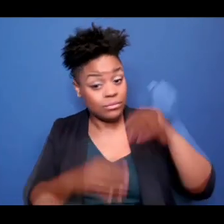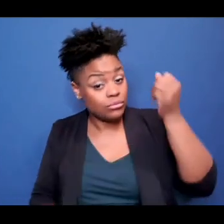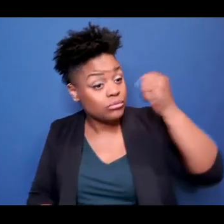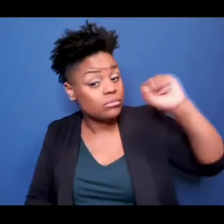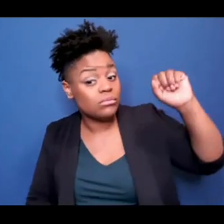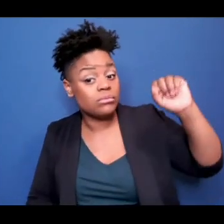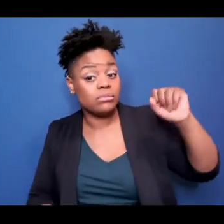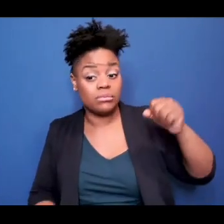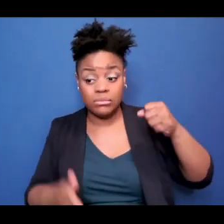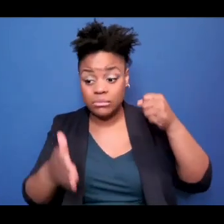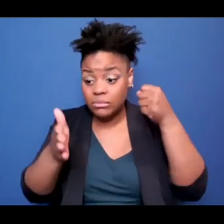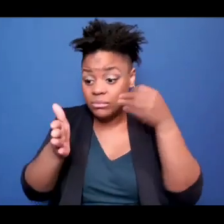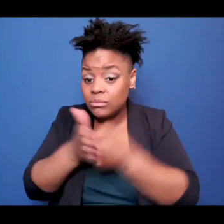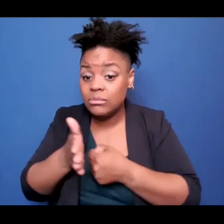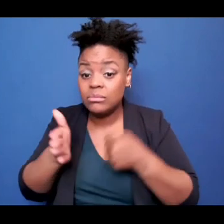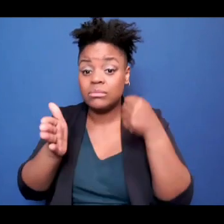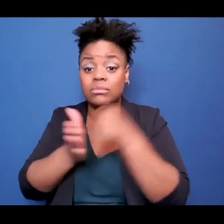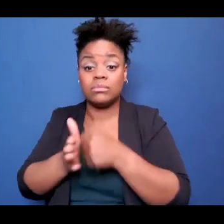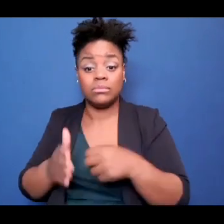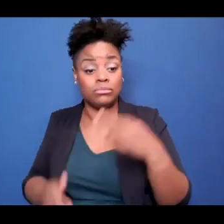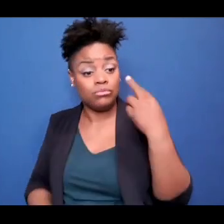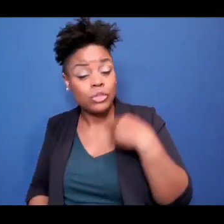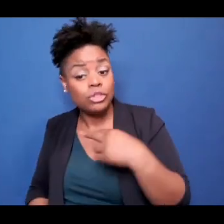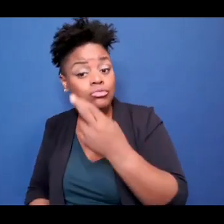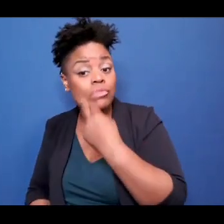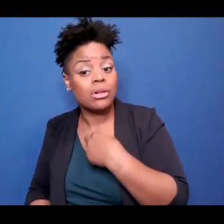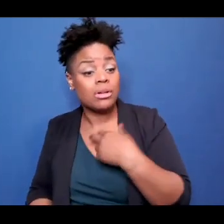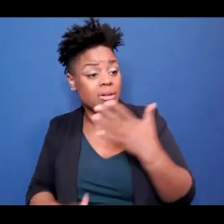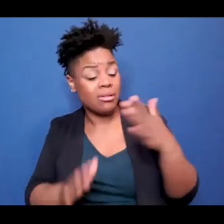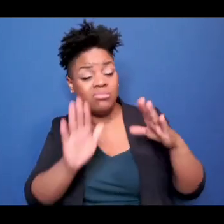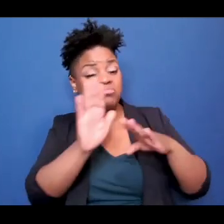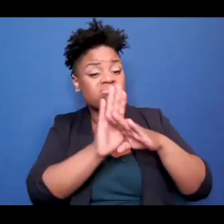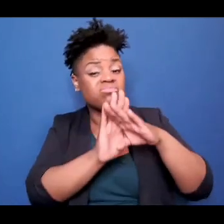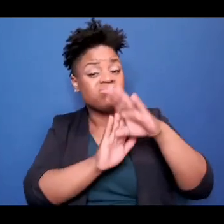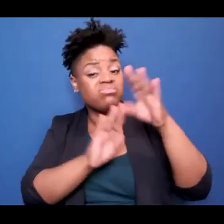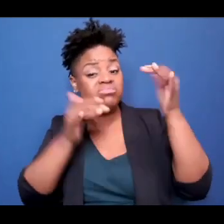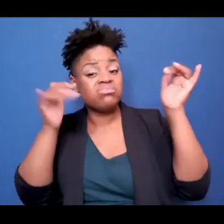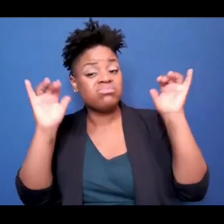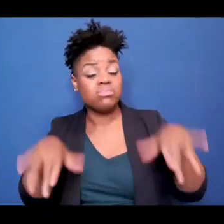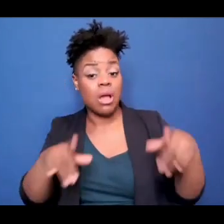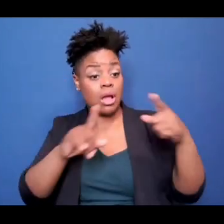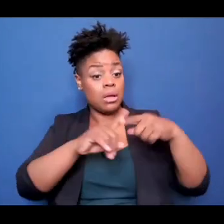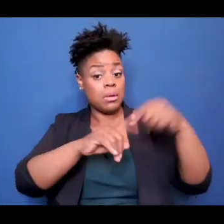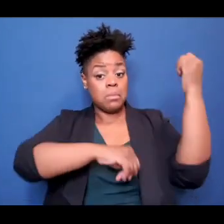AND DESPITE REPEATED PROTESTS AND EVEN LAWSUITS OVER THE RACIST NAME, THE CHAIN THRIVED FOR MANY YEARS BEFORE EVENTUALLY